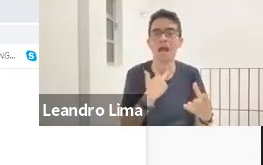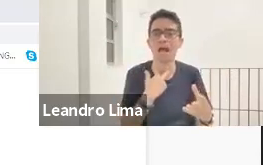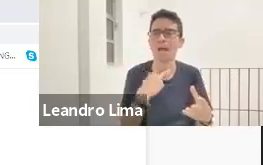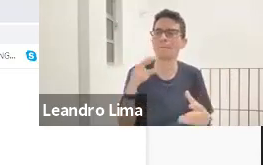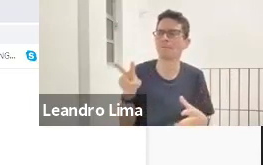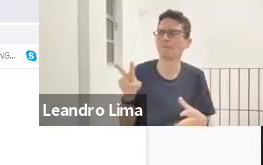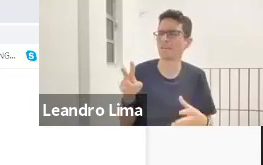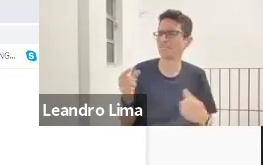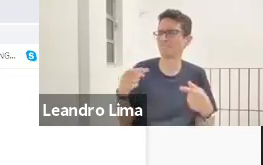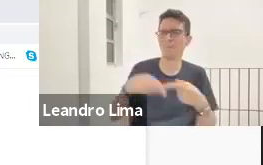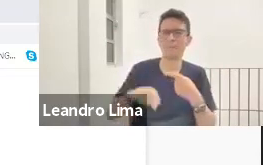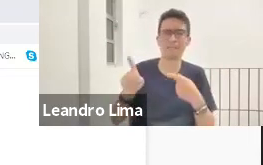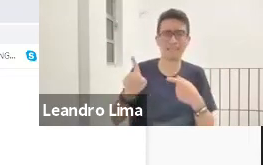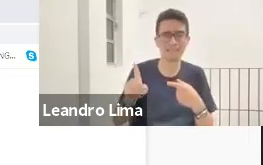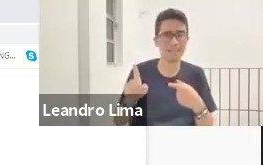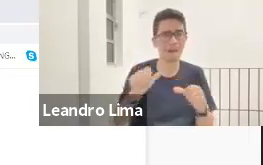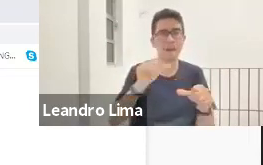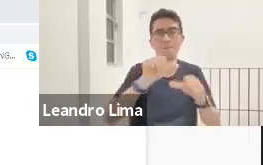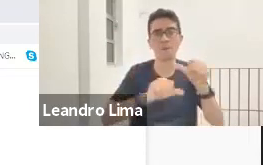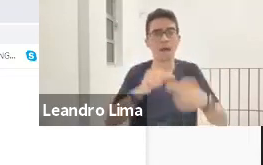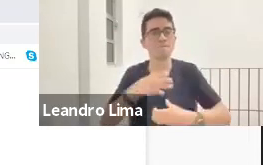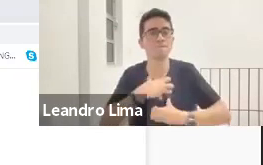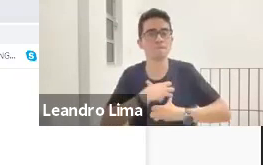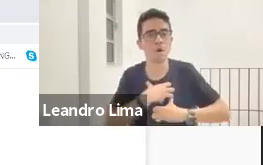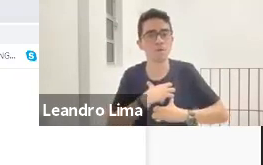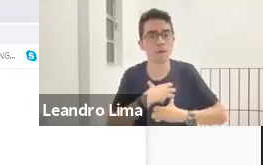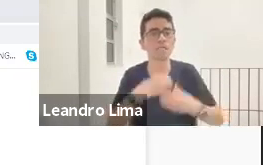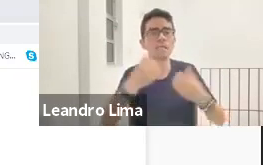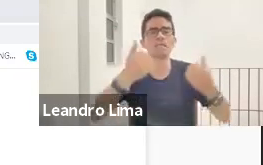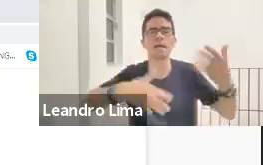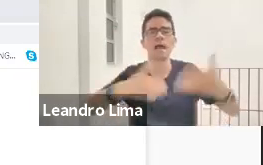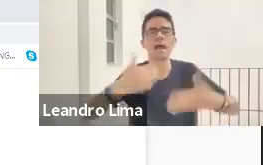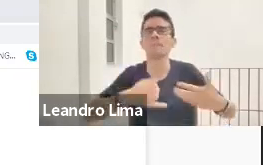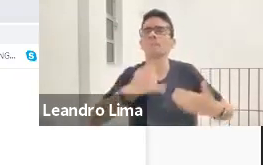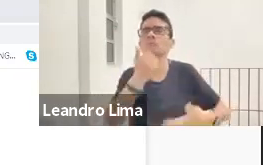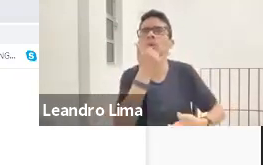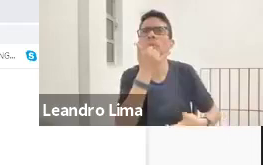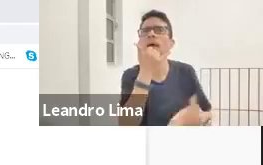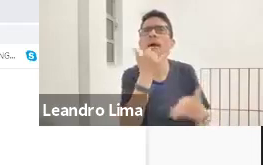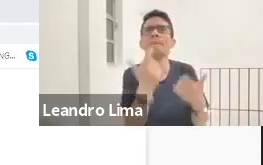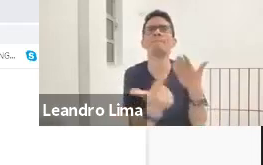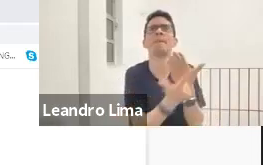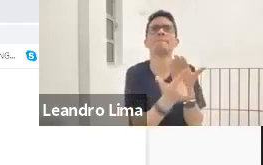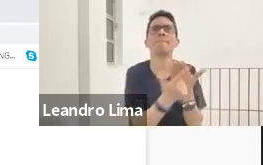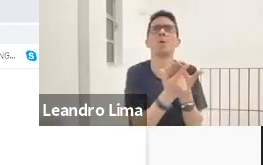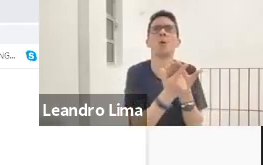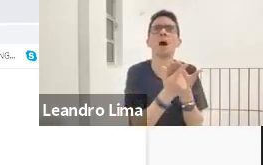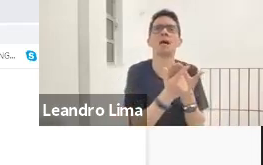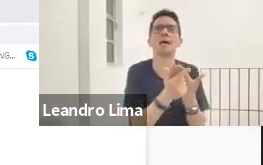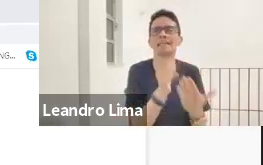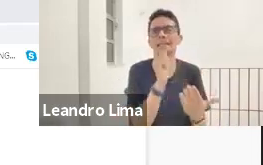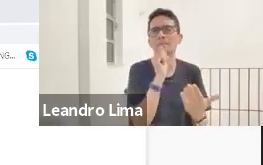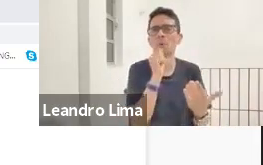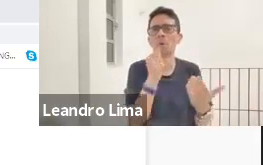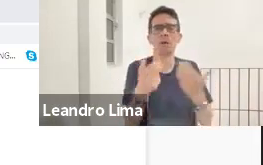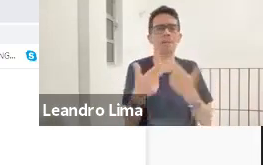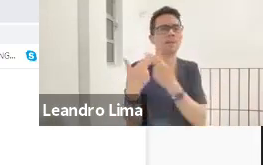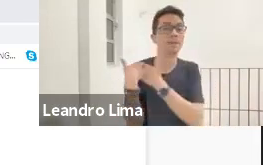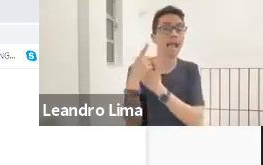I might think what is the might think what is the role of water. er in an ecosystem in an ecosystem. And that's a bigger question that that's a bigger question that